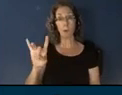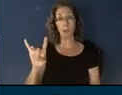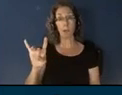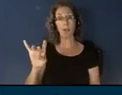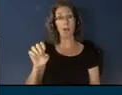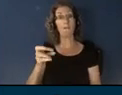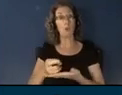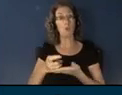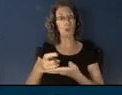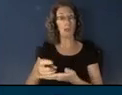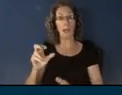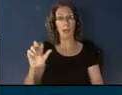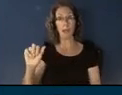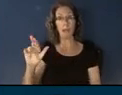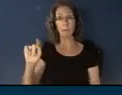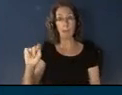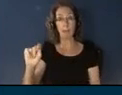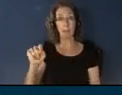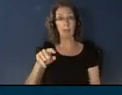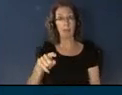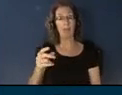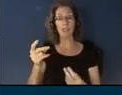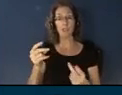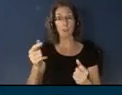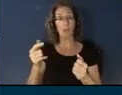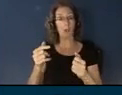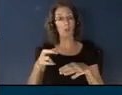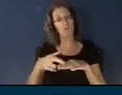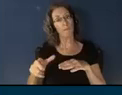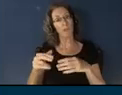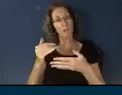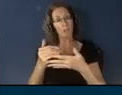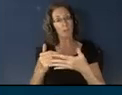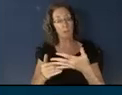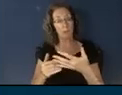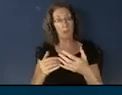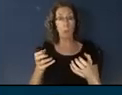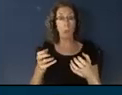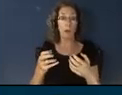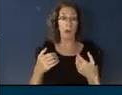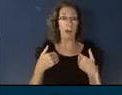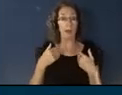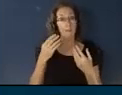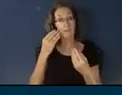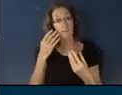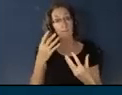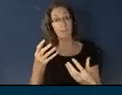so these are the quick reference guide if you want to have some sort of idea of how to how to improve